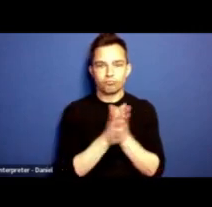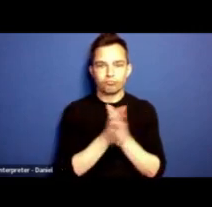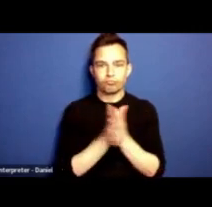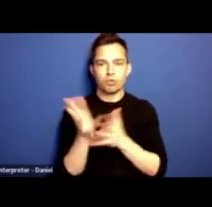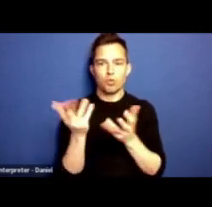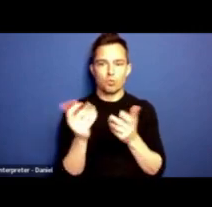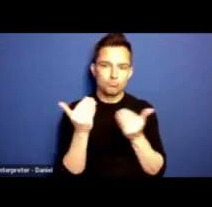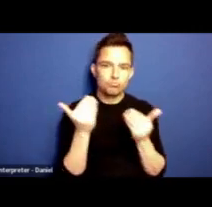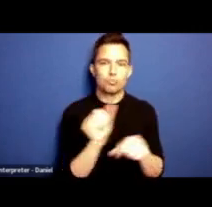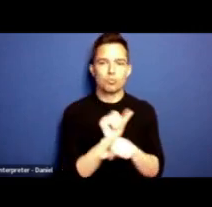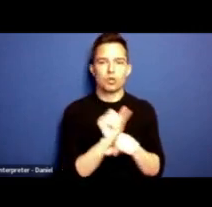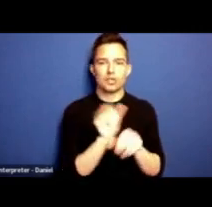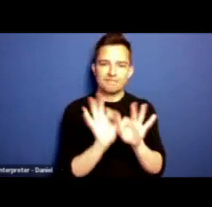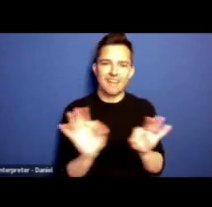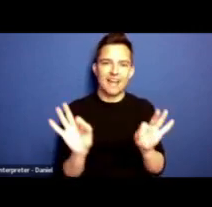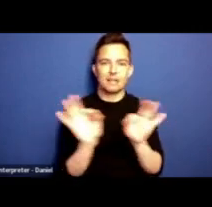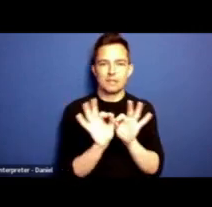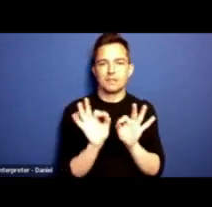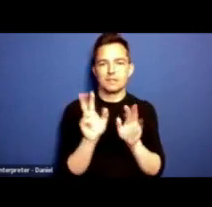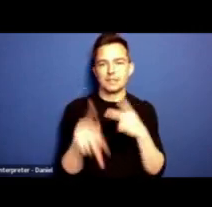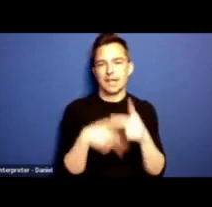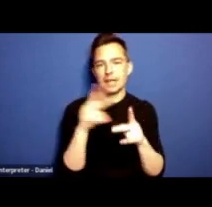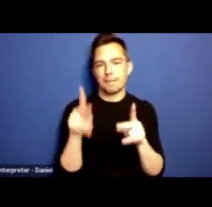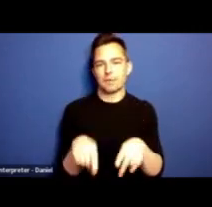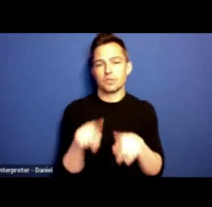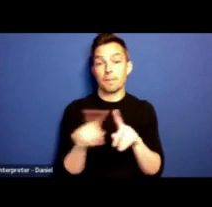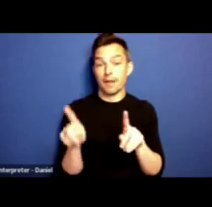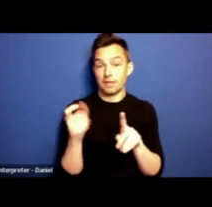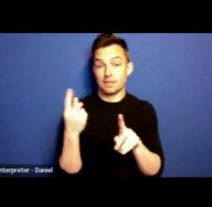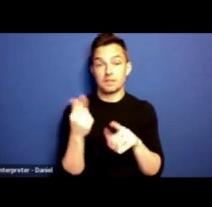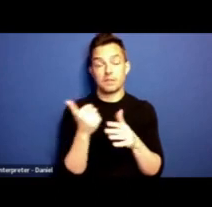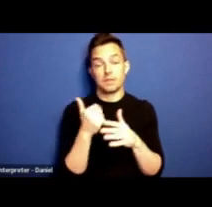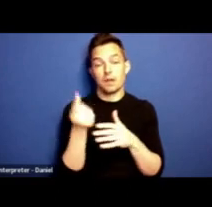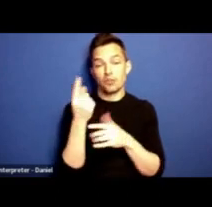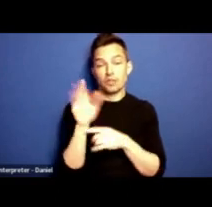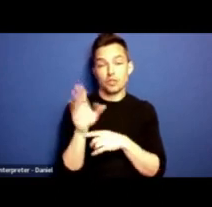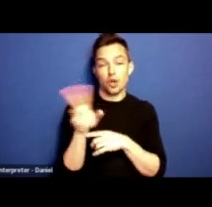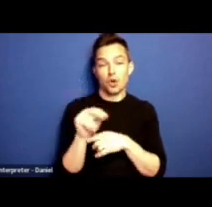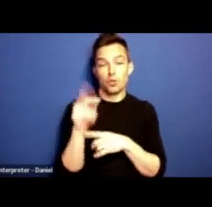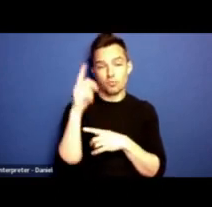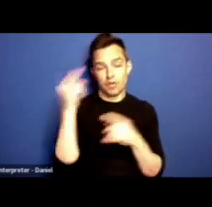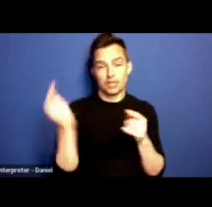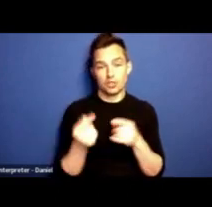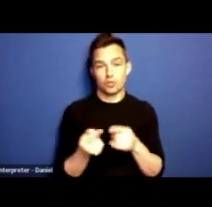Work is vital. People. However, understanding your own brain injury, and I'll use the word